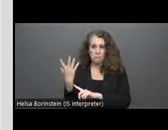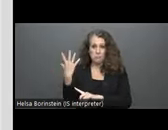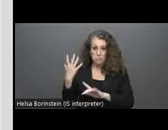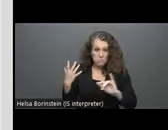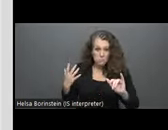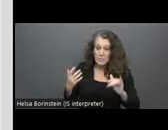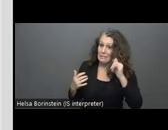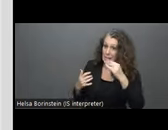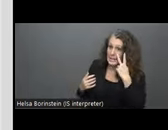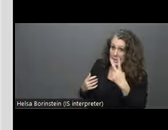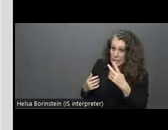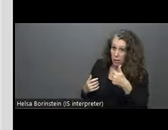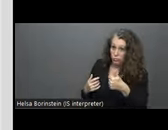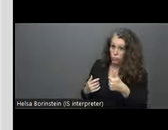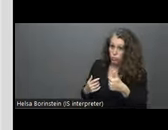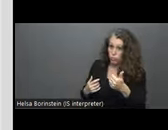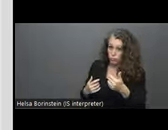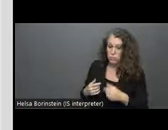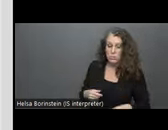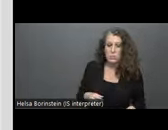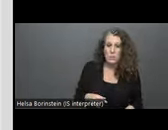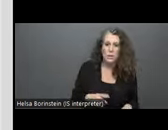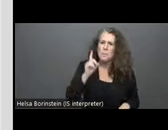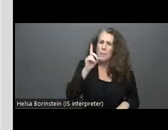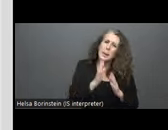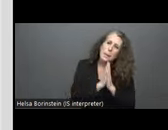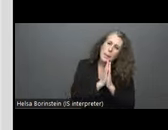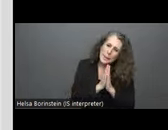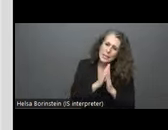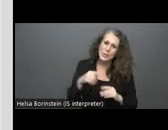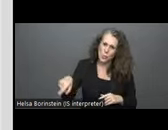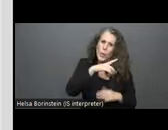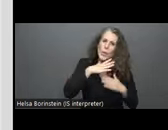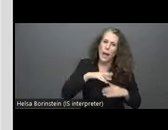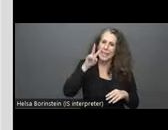14:48:34 me see I could see paragraph one stone. They continue